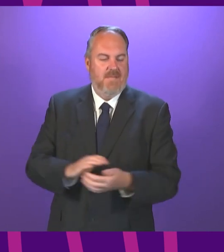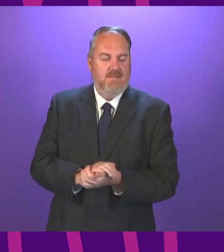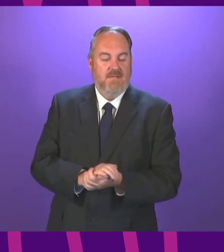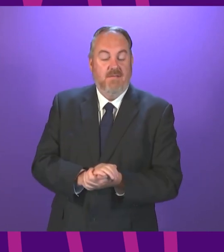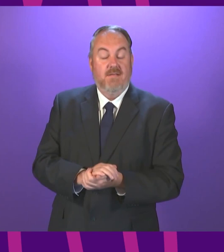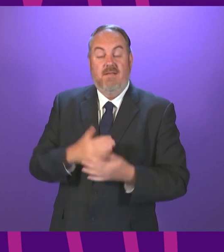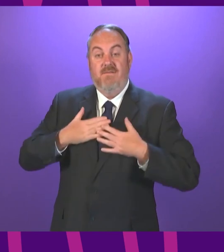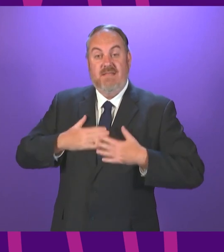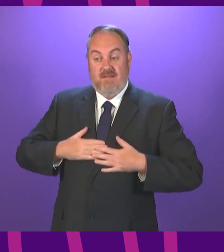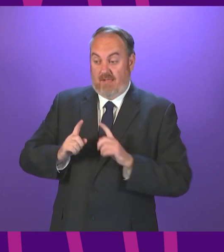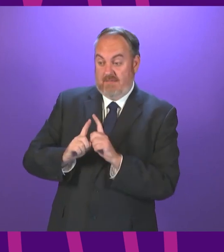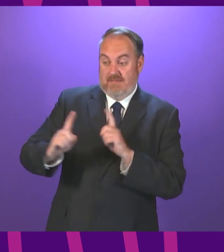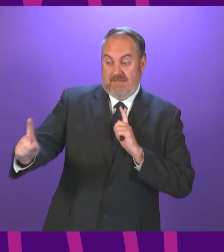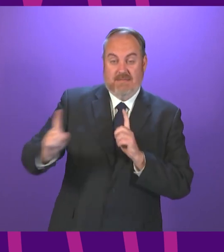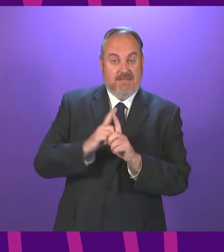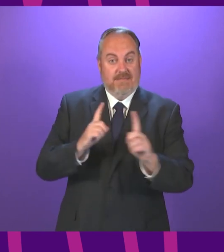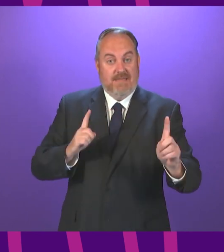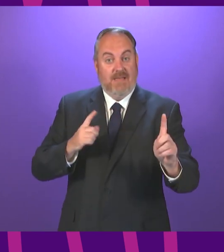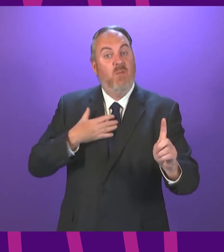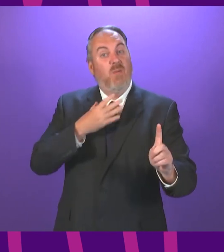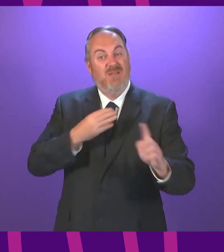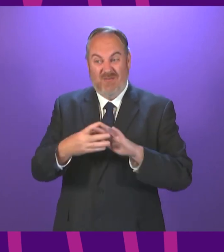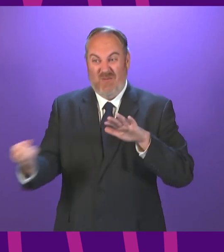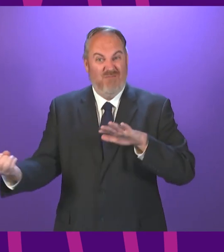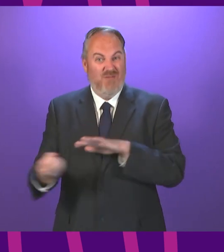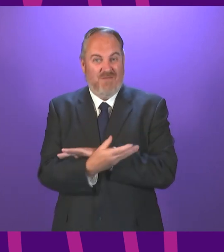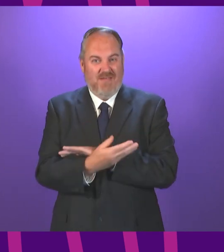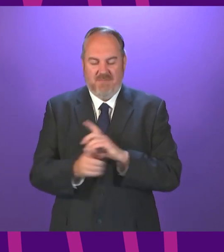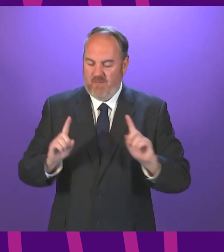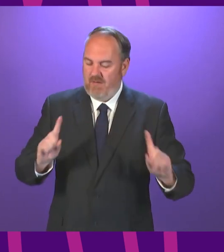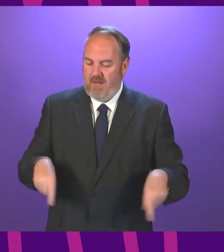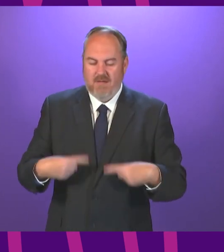distancing outdoors completely and, by extension, to remove limits on the number of people who